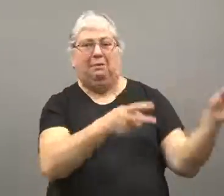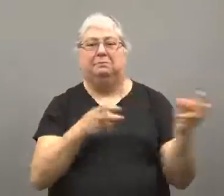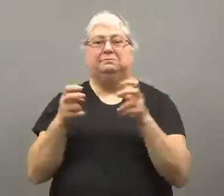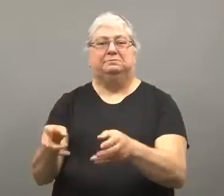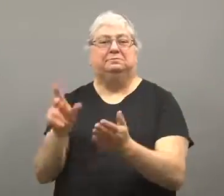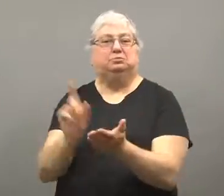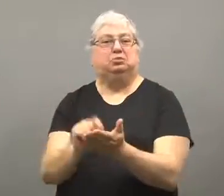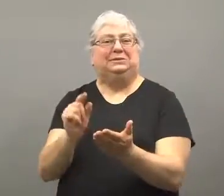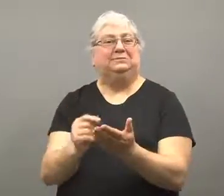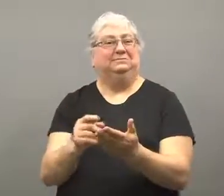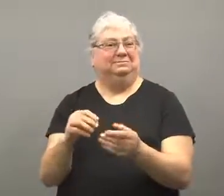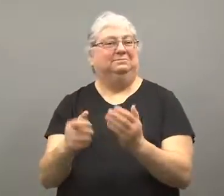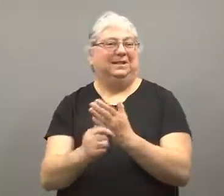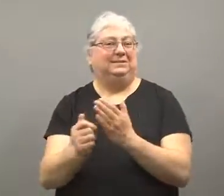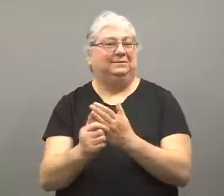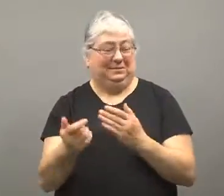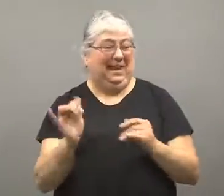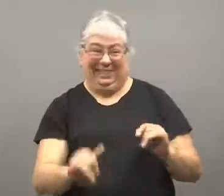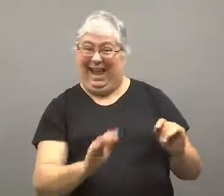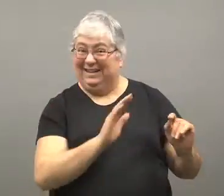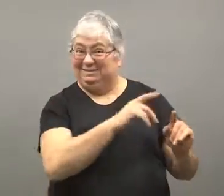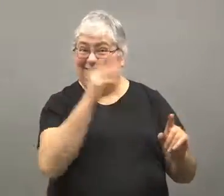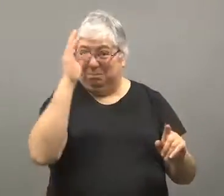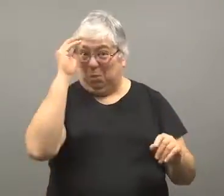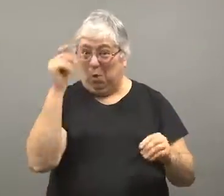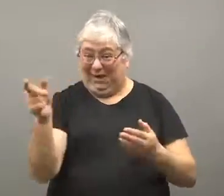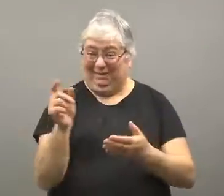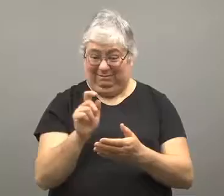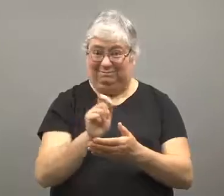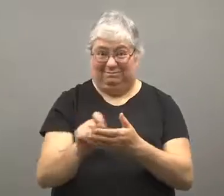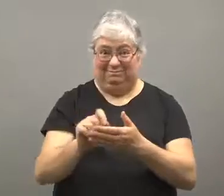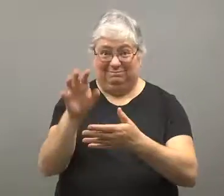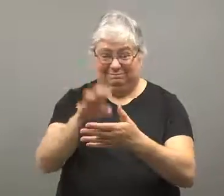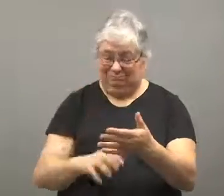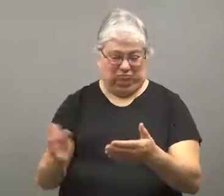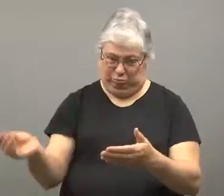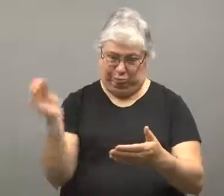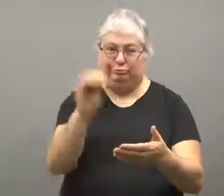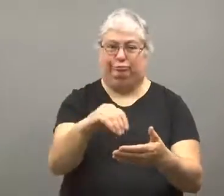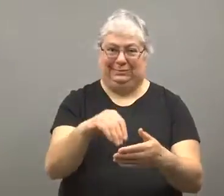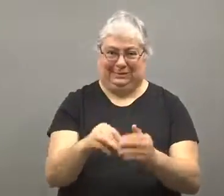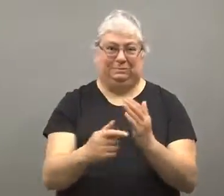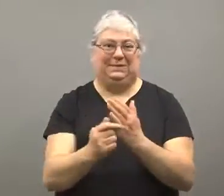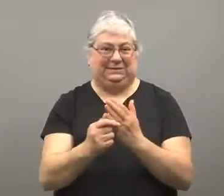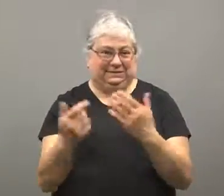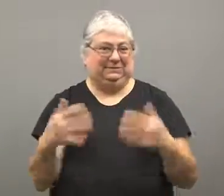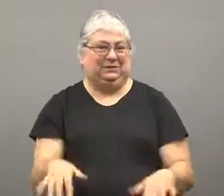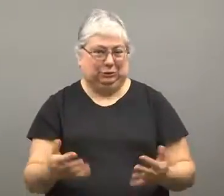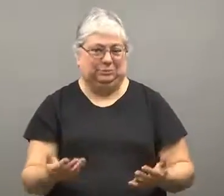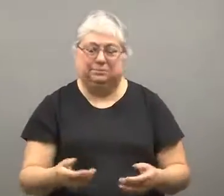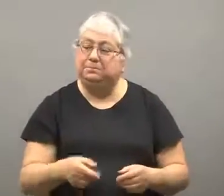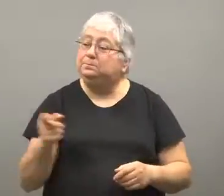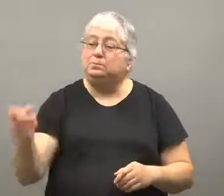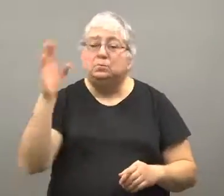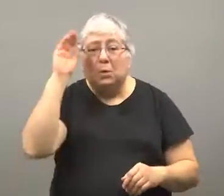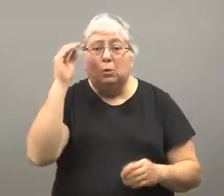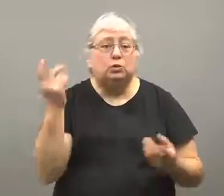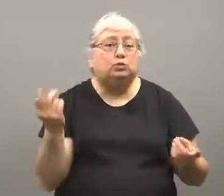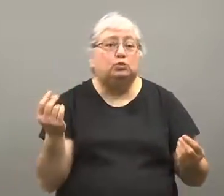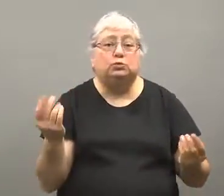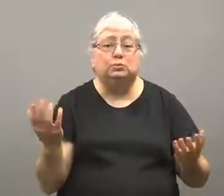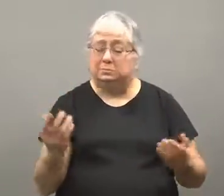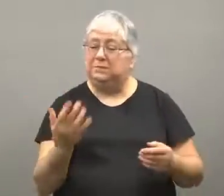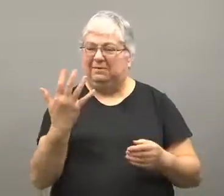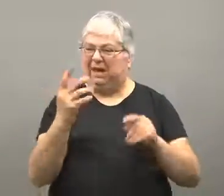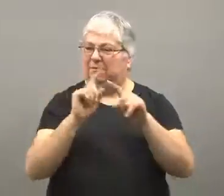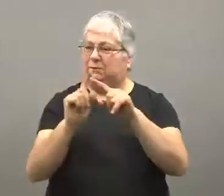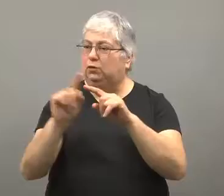and publishes them. It published this student's paper.